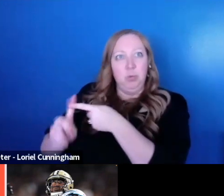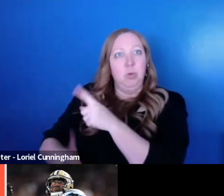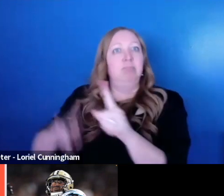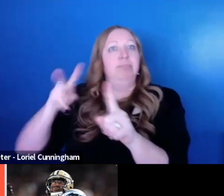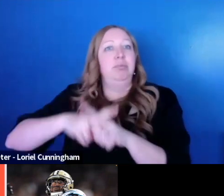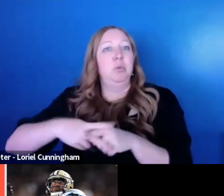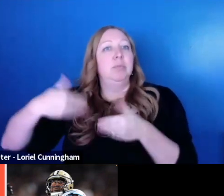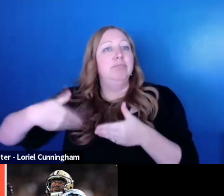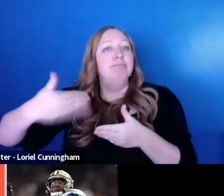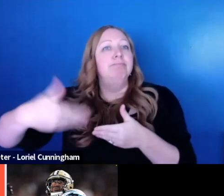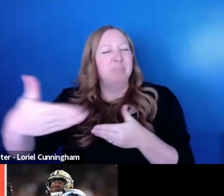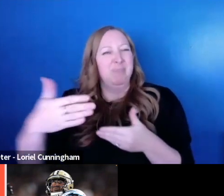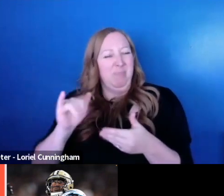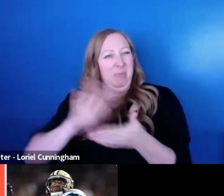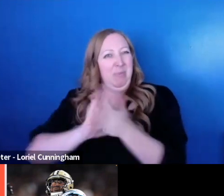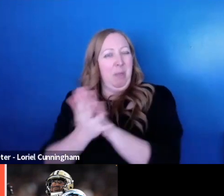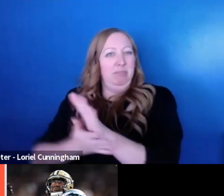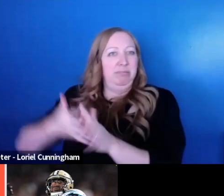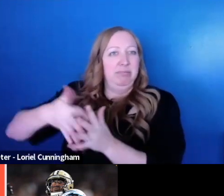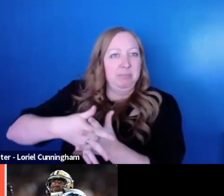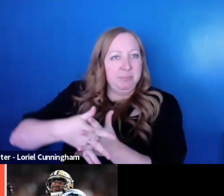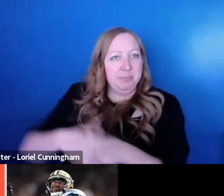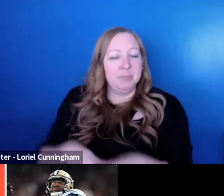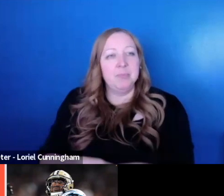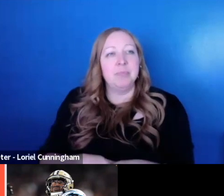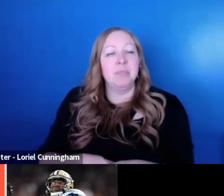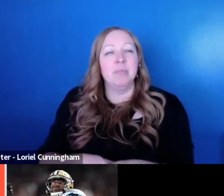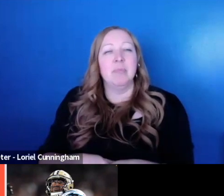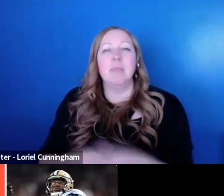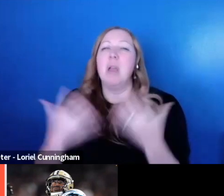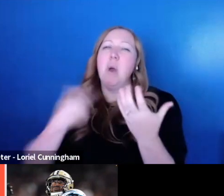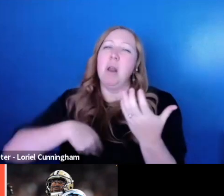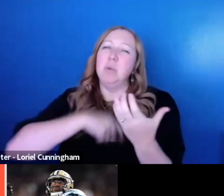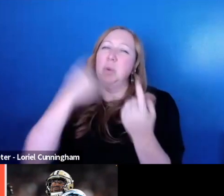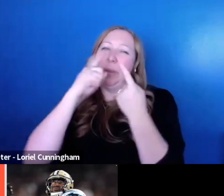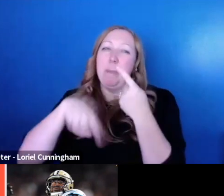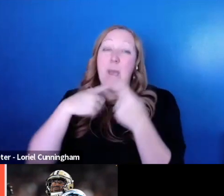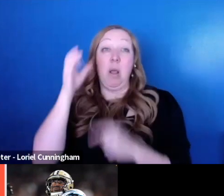think about is this kind of question of race norming or race correction. As I said before, race norming and race